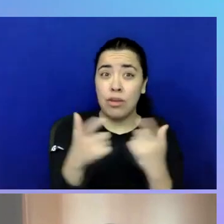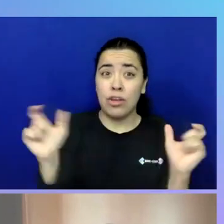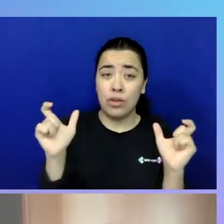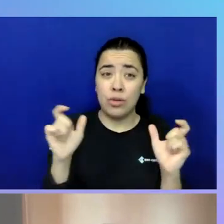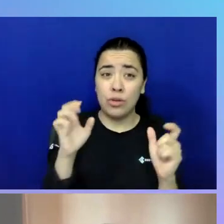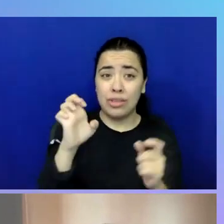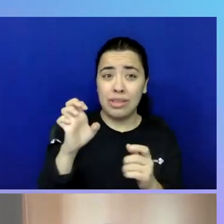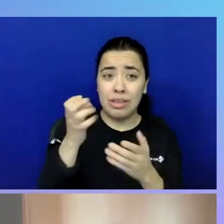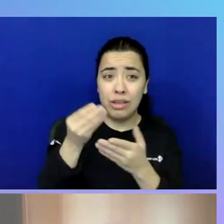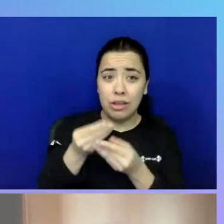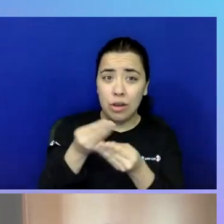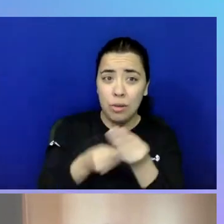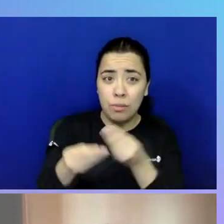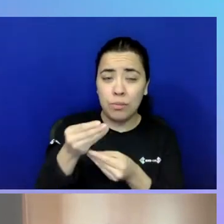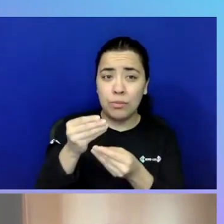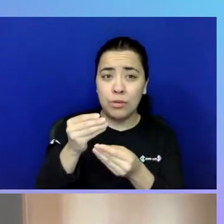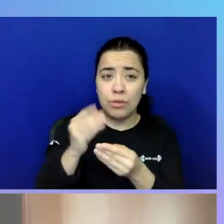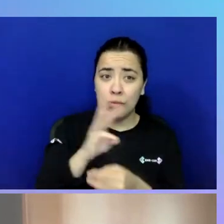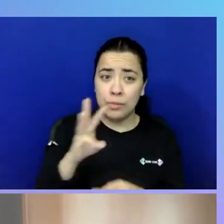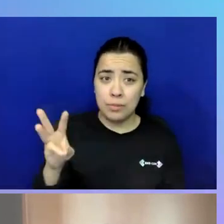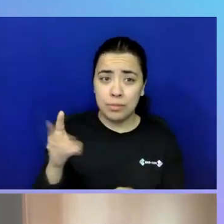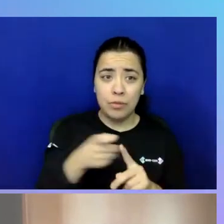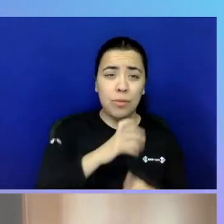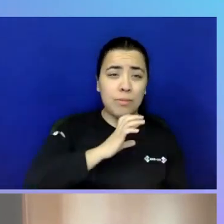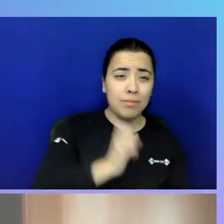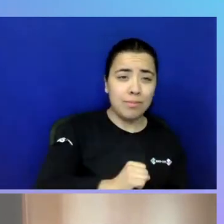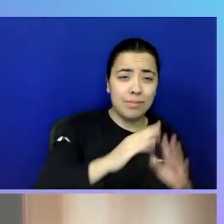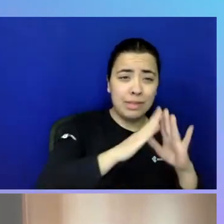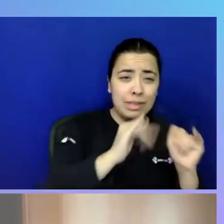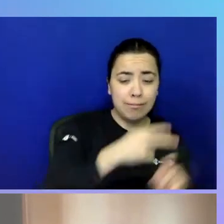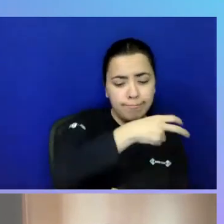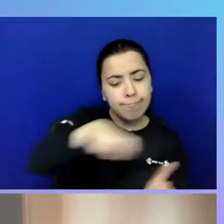CMS to angular. And so our goal originally was to modernize our